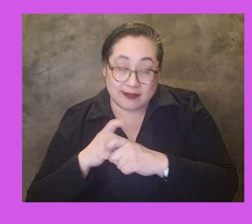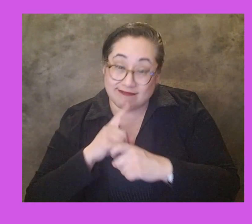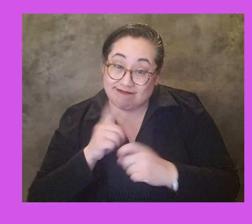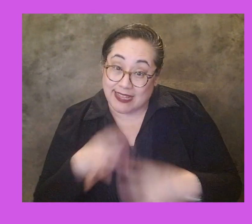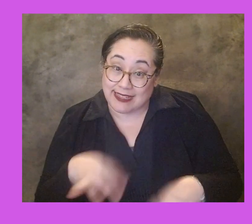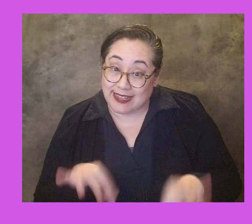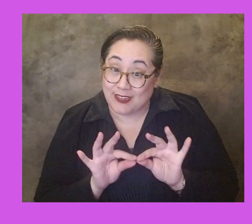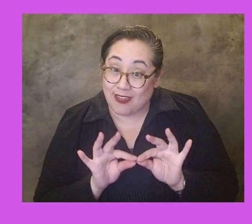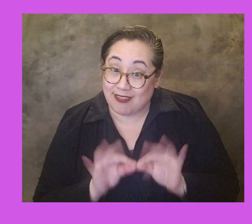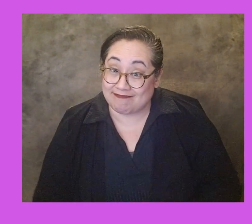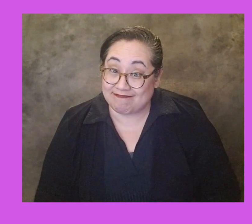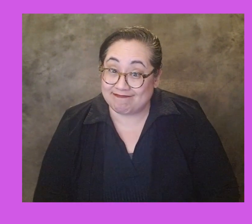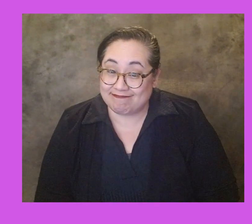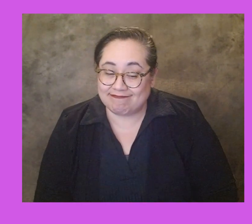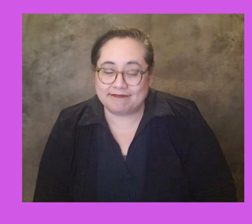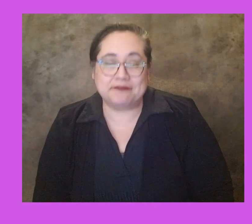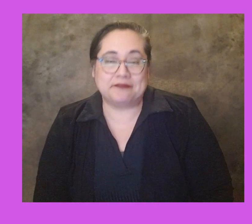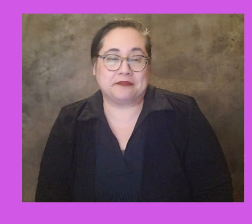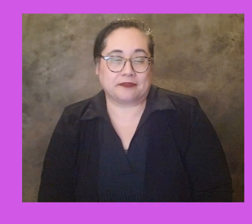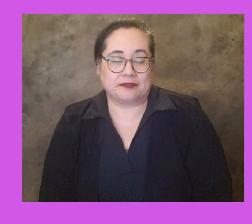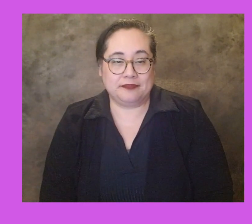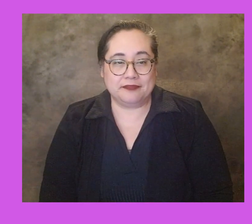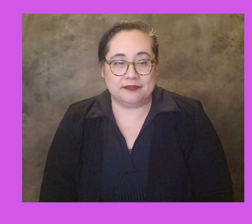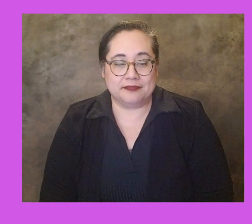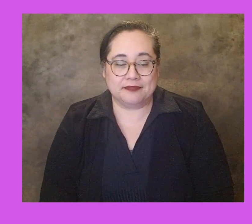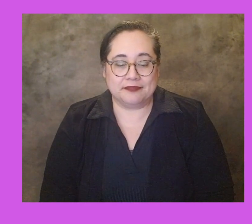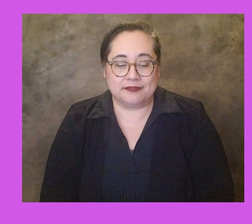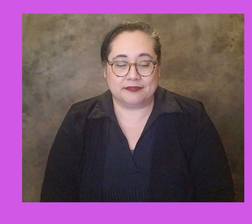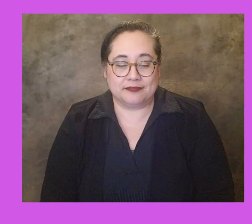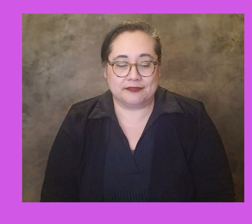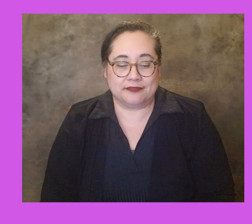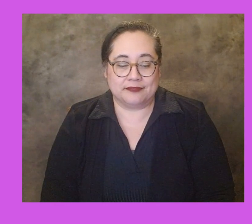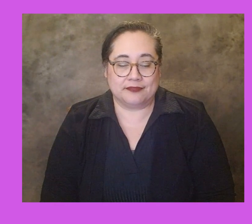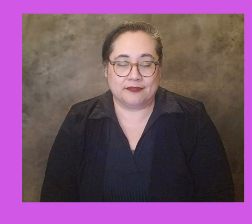Okay, let's go back for a moment to ... a historical moment.